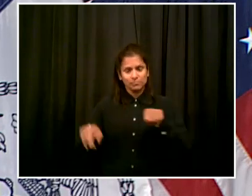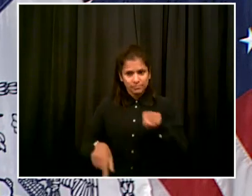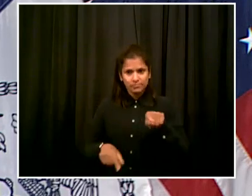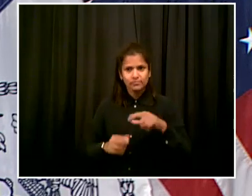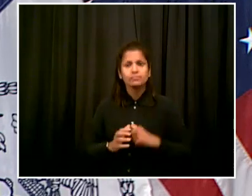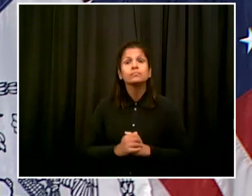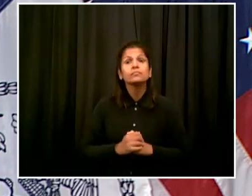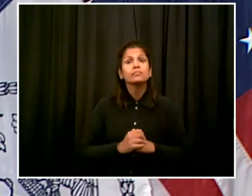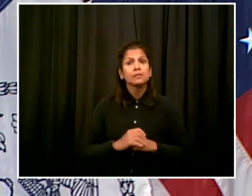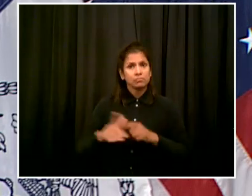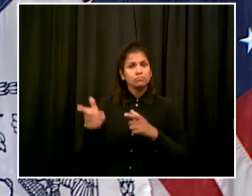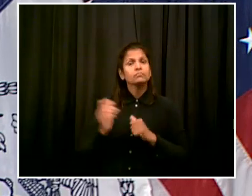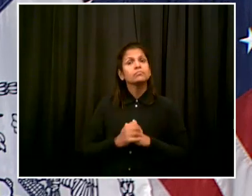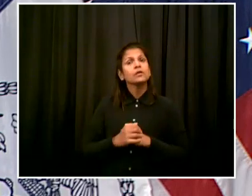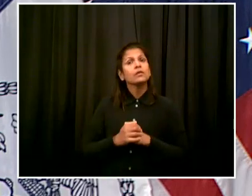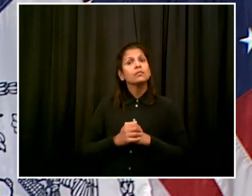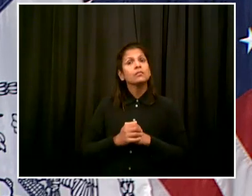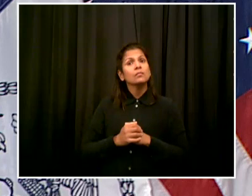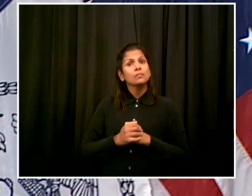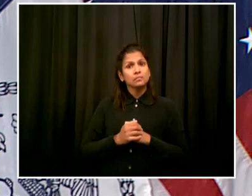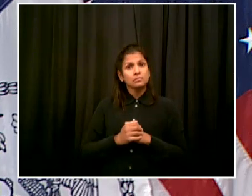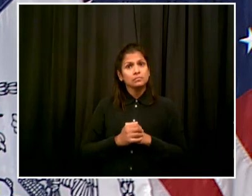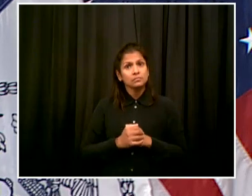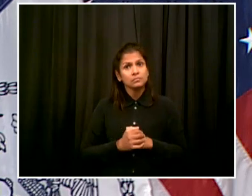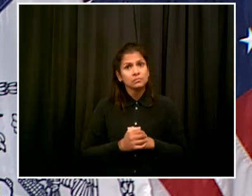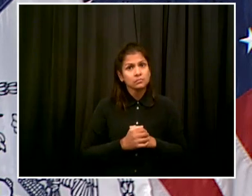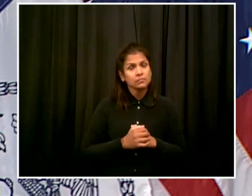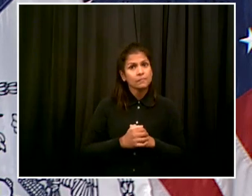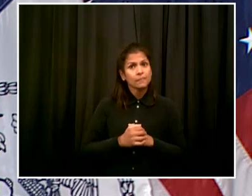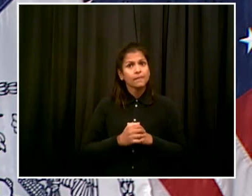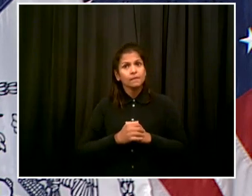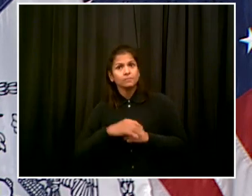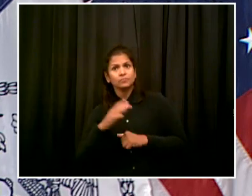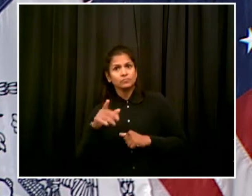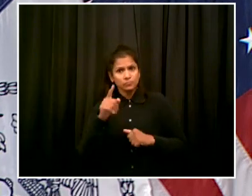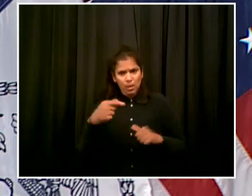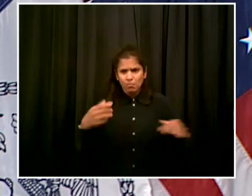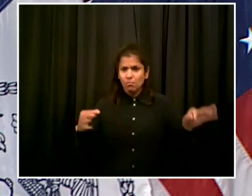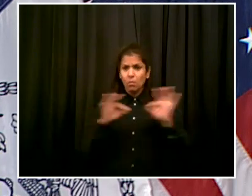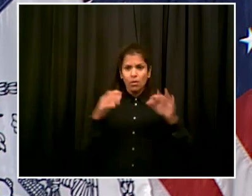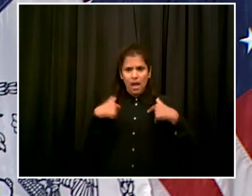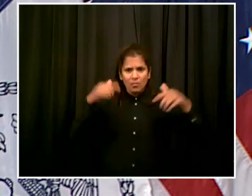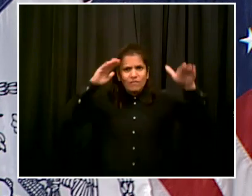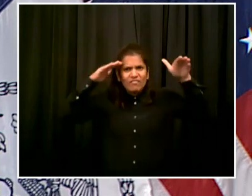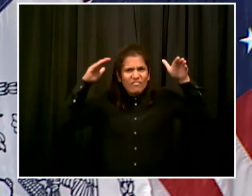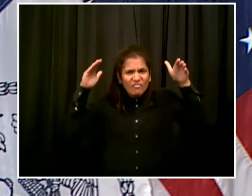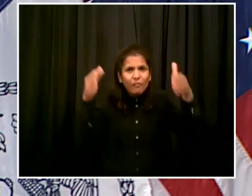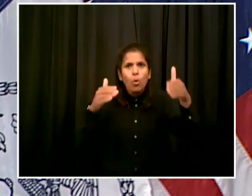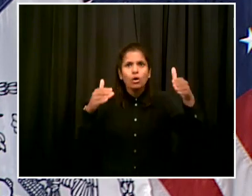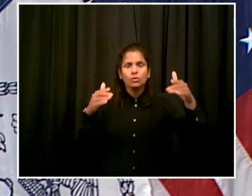300,000E DVICES